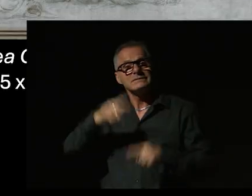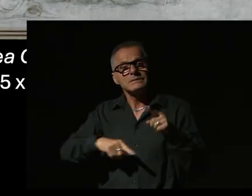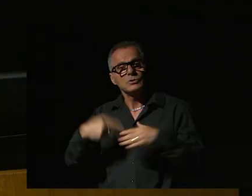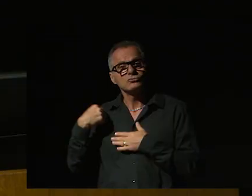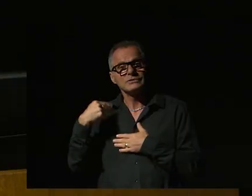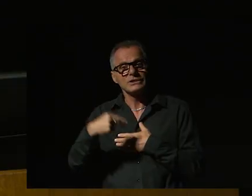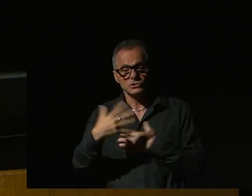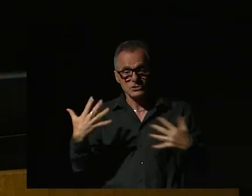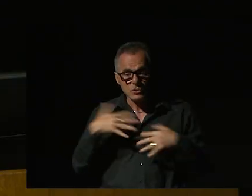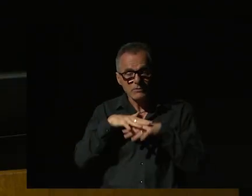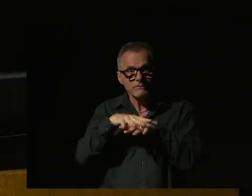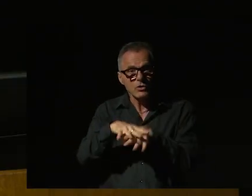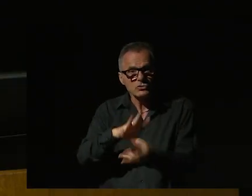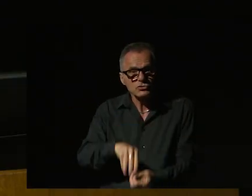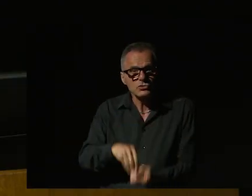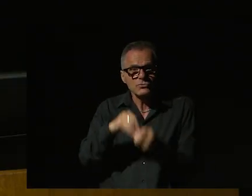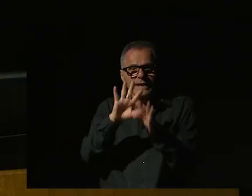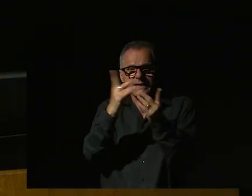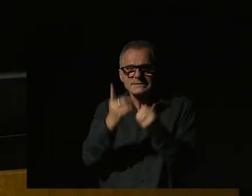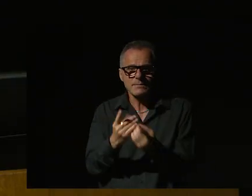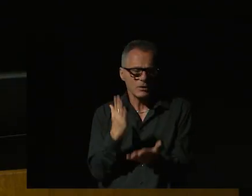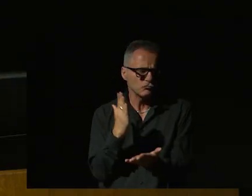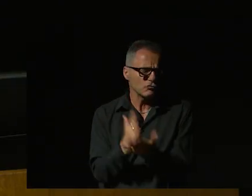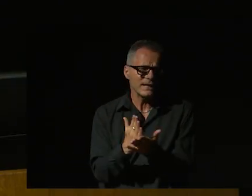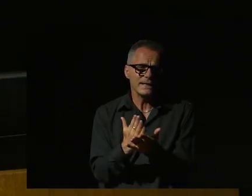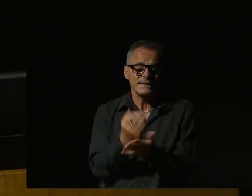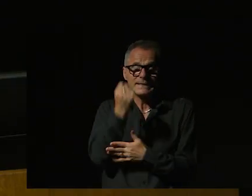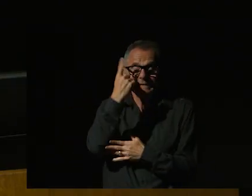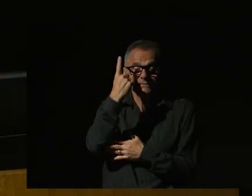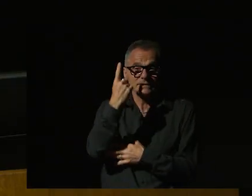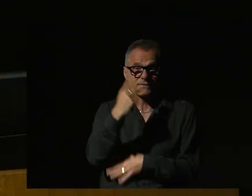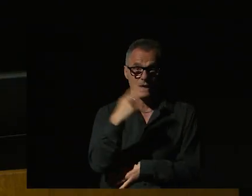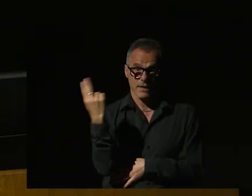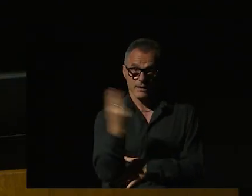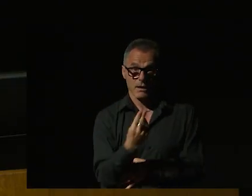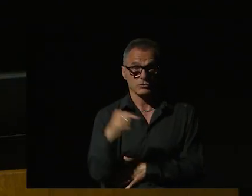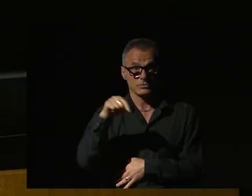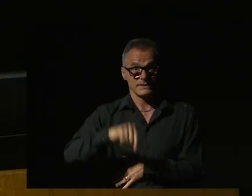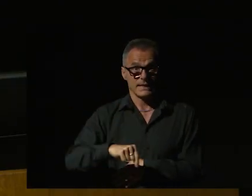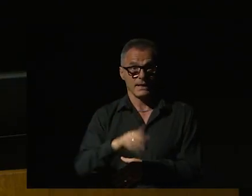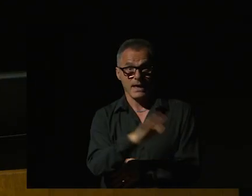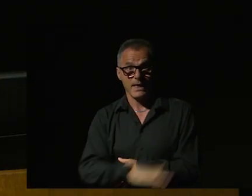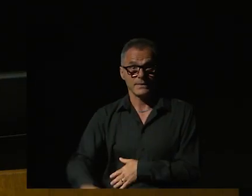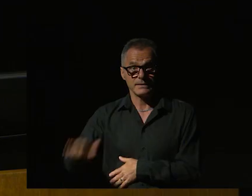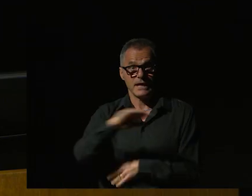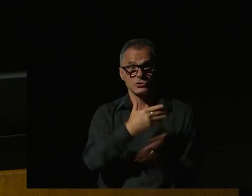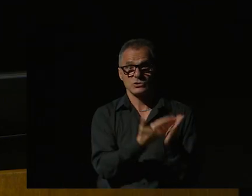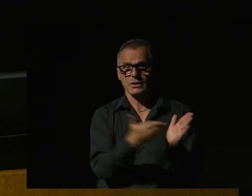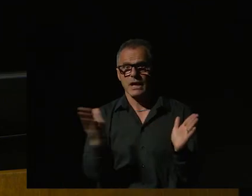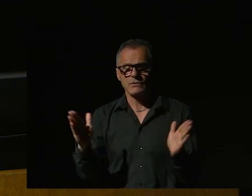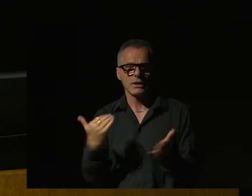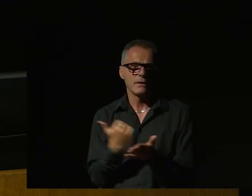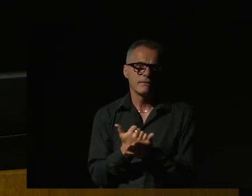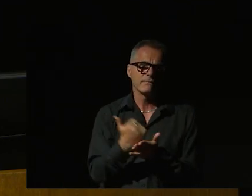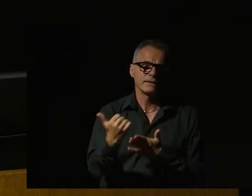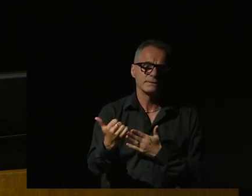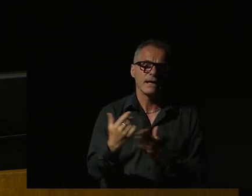to create something genuinely innovative, the cartoons at the National Gallery are truly extraordinary record of this moment